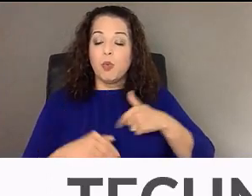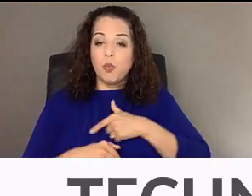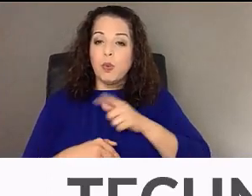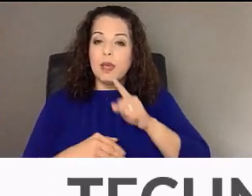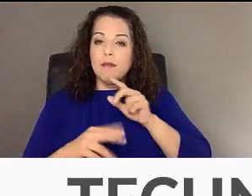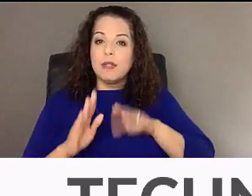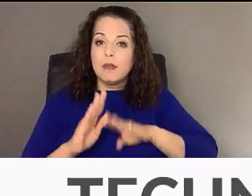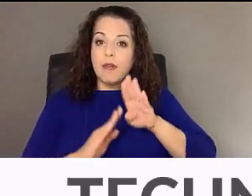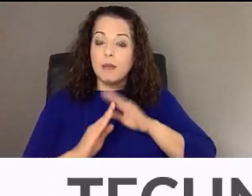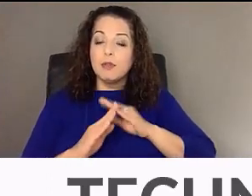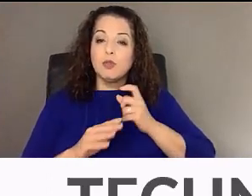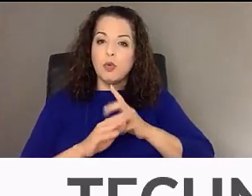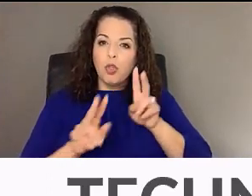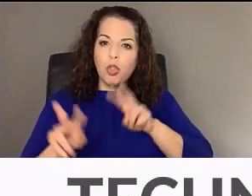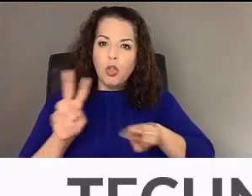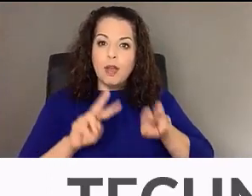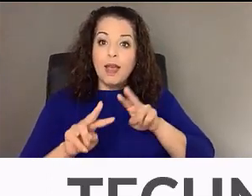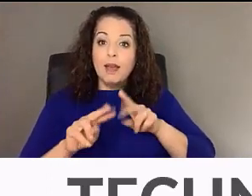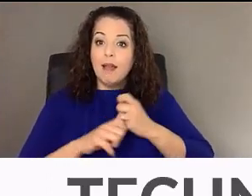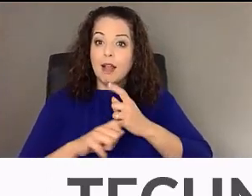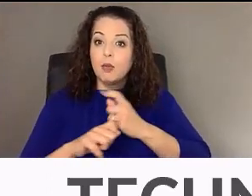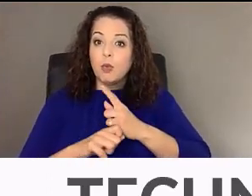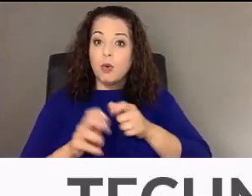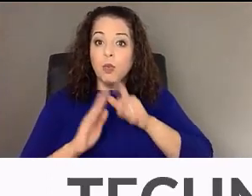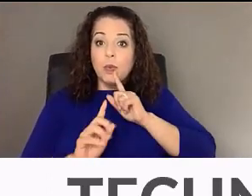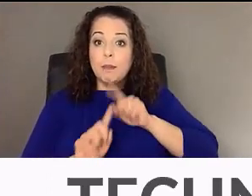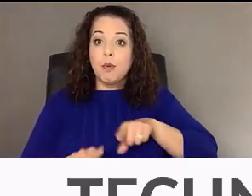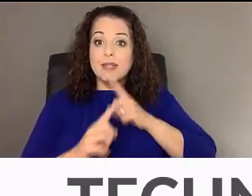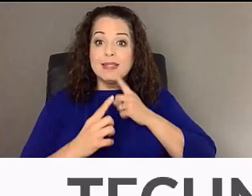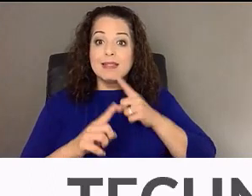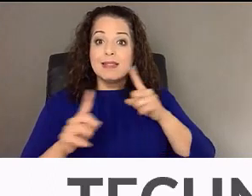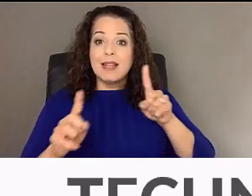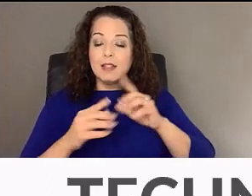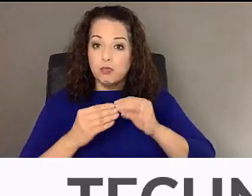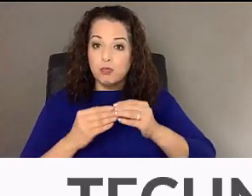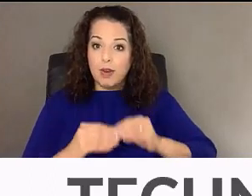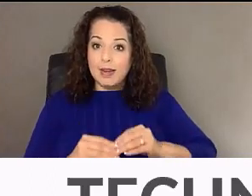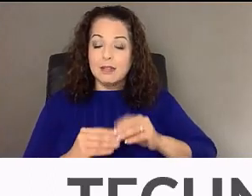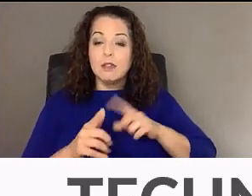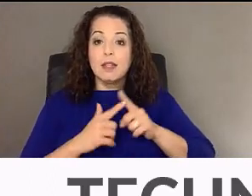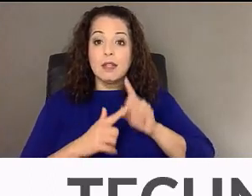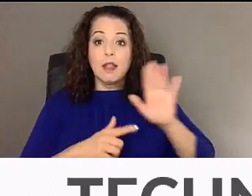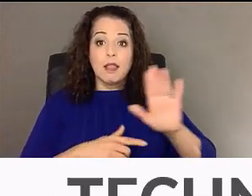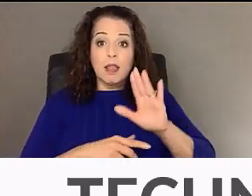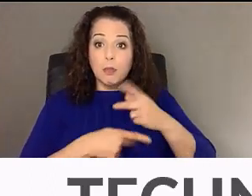the success rates of NIDILRR grantees in getting their products, services, and standards